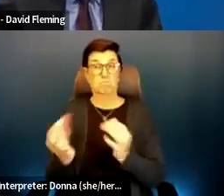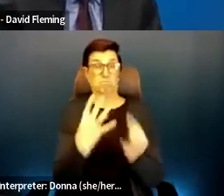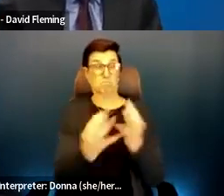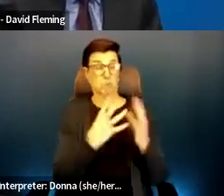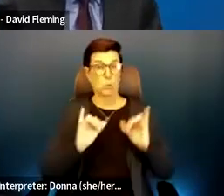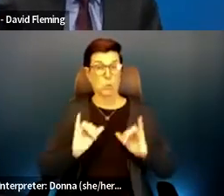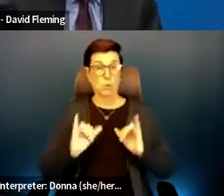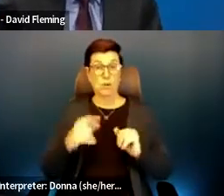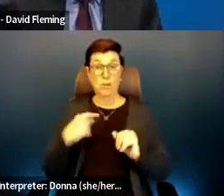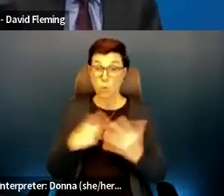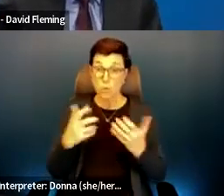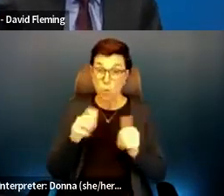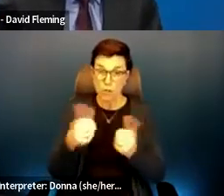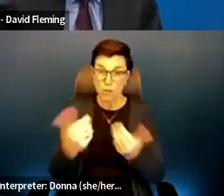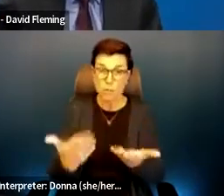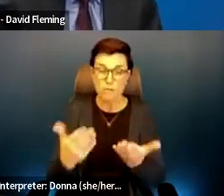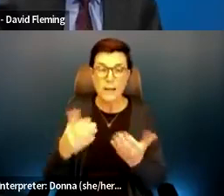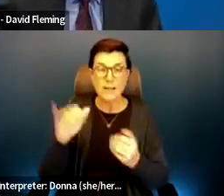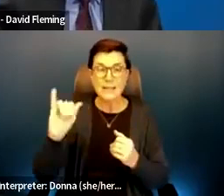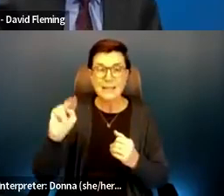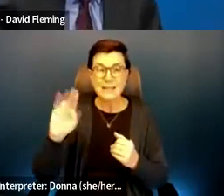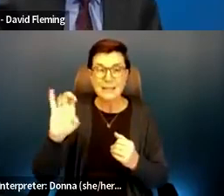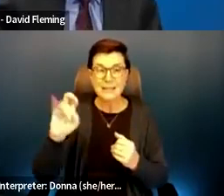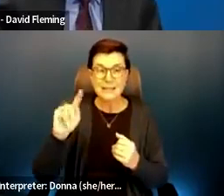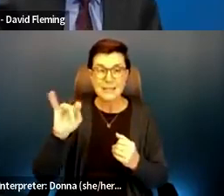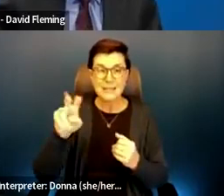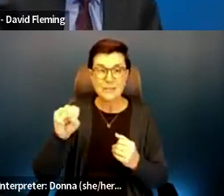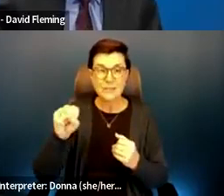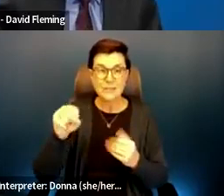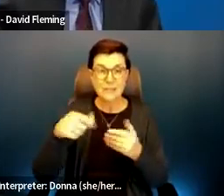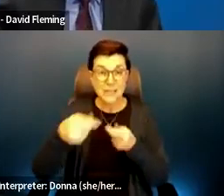that can really show impact, that it is extremely burdensome,